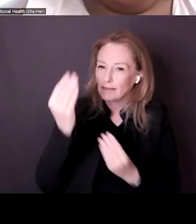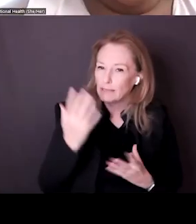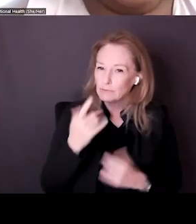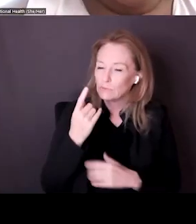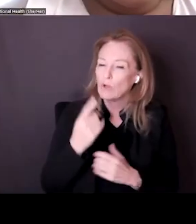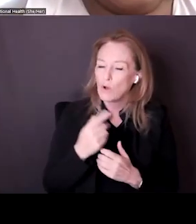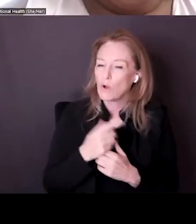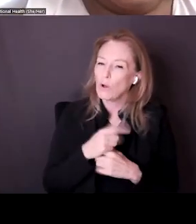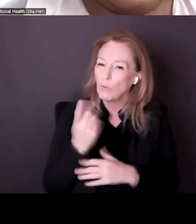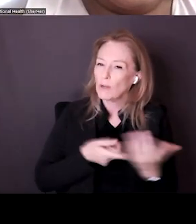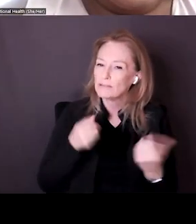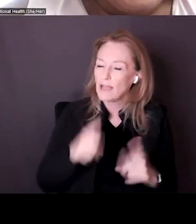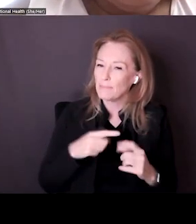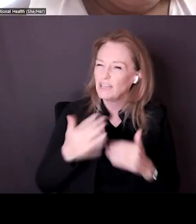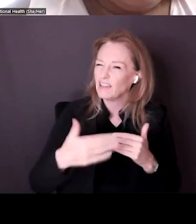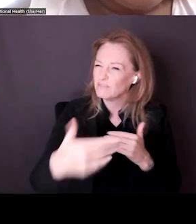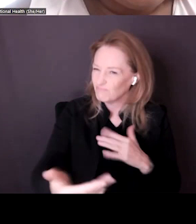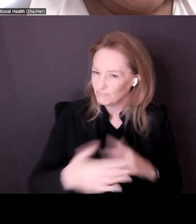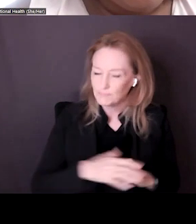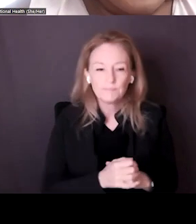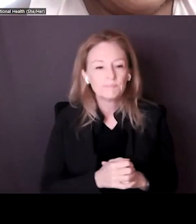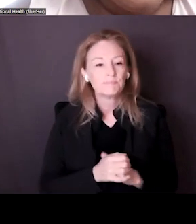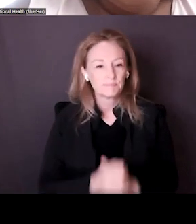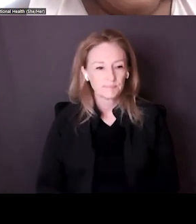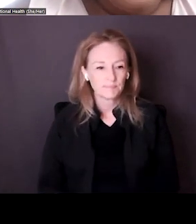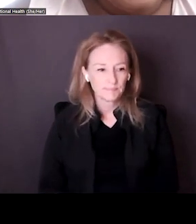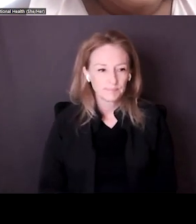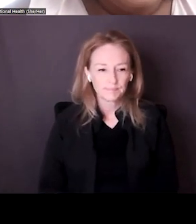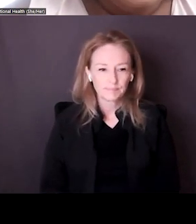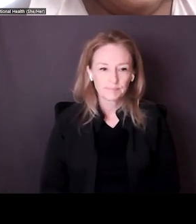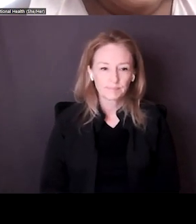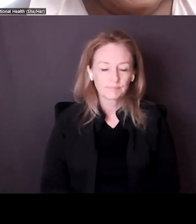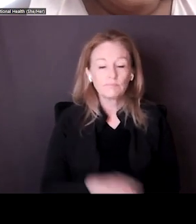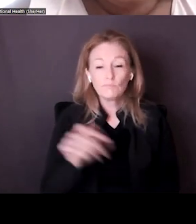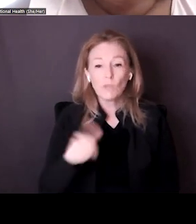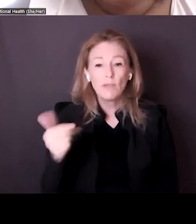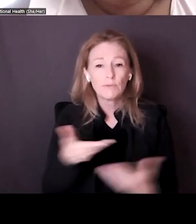LET'S GO TO THE NEXT SLIDE, PLEASE. JUST SOME OTHER ITEMS IN THE NEWS. THIS USA